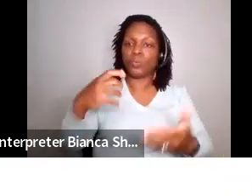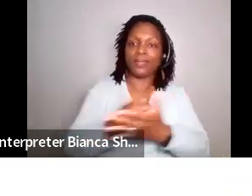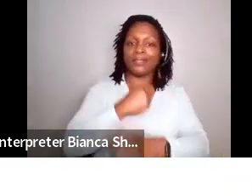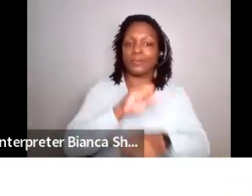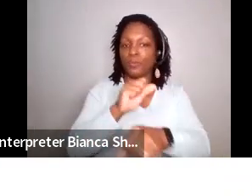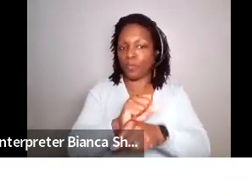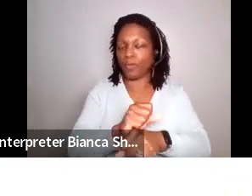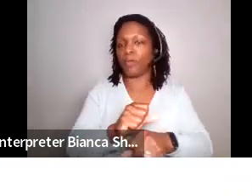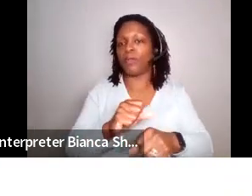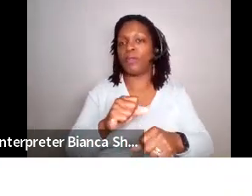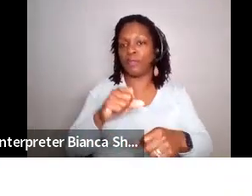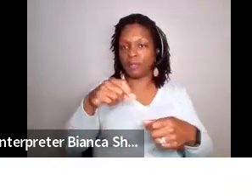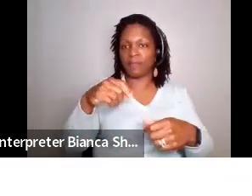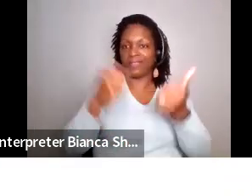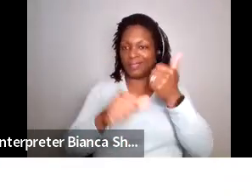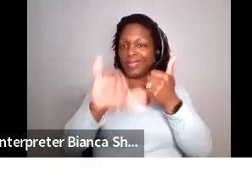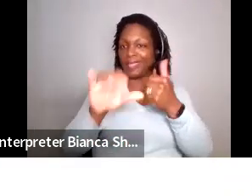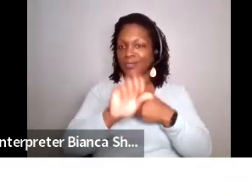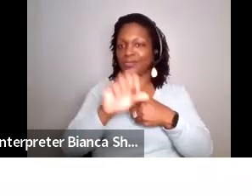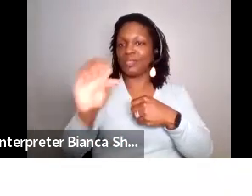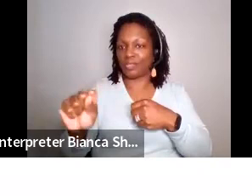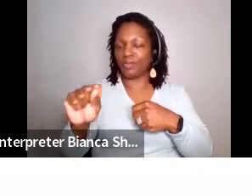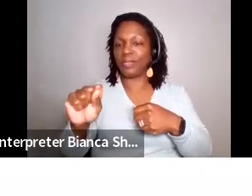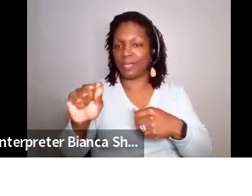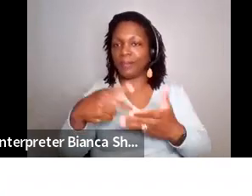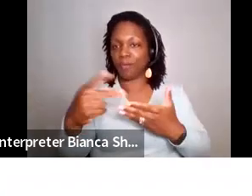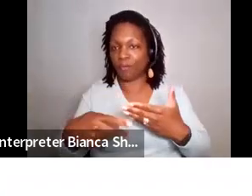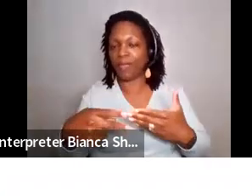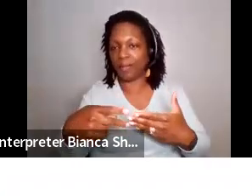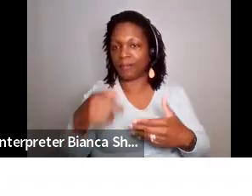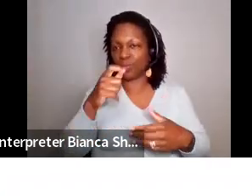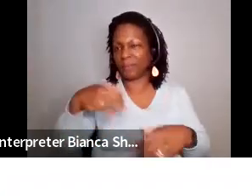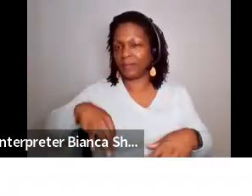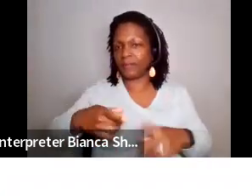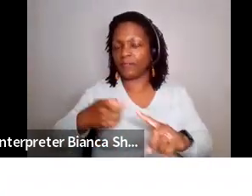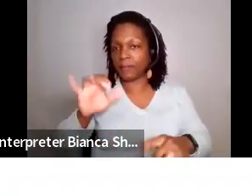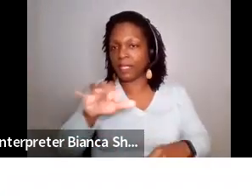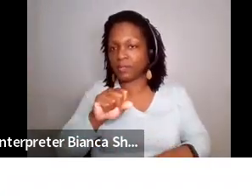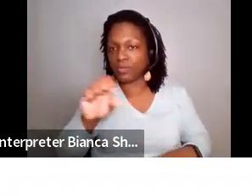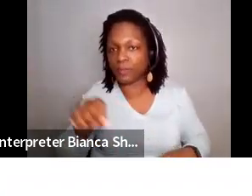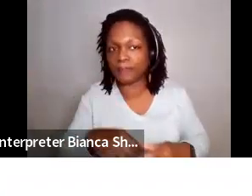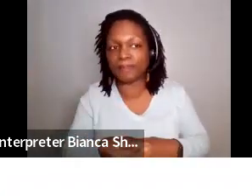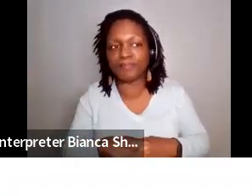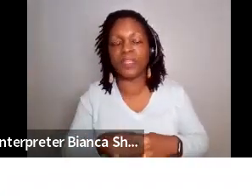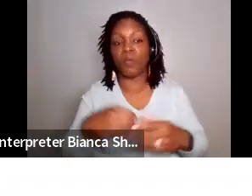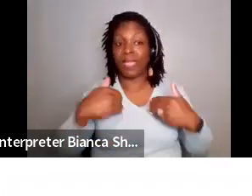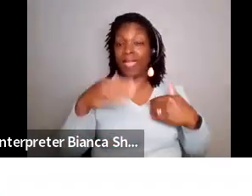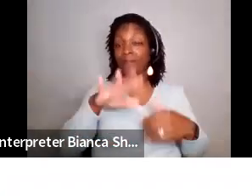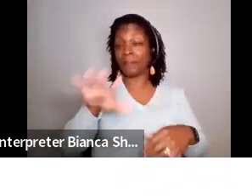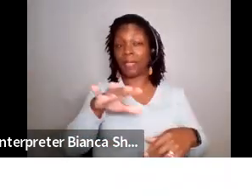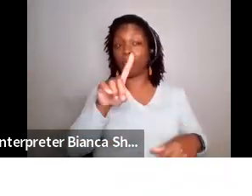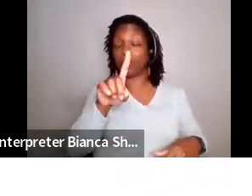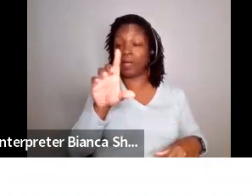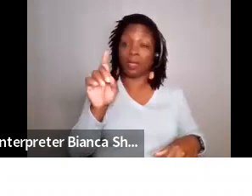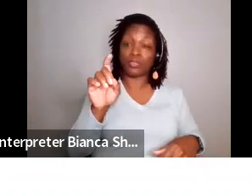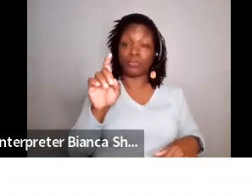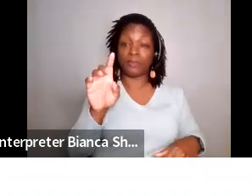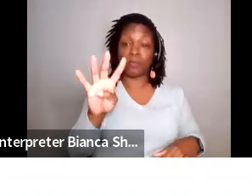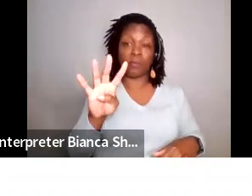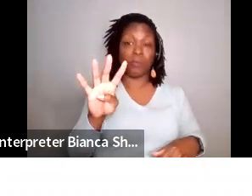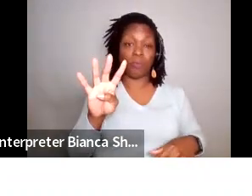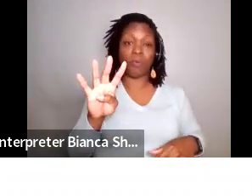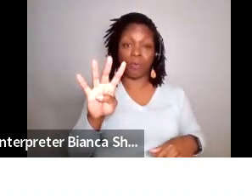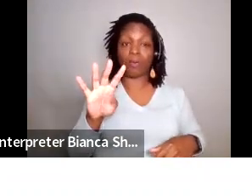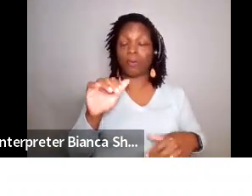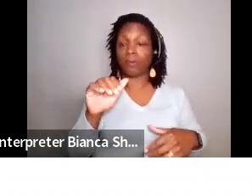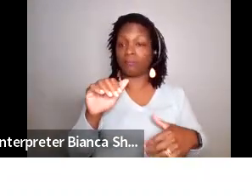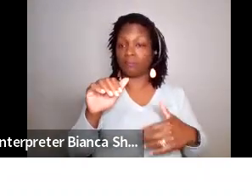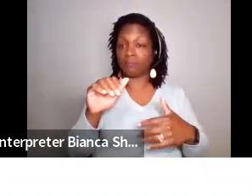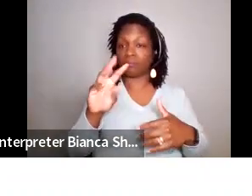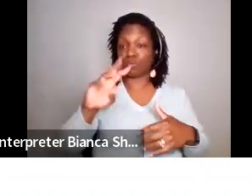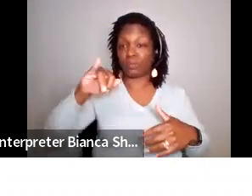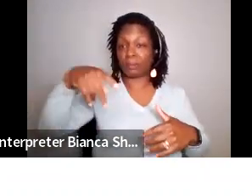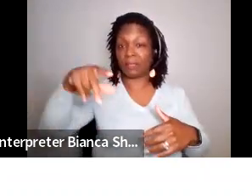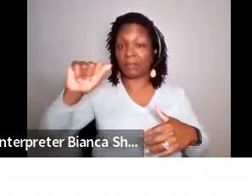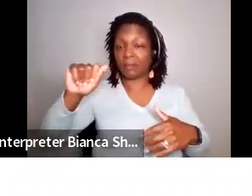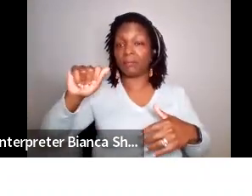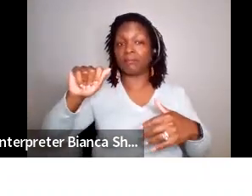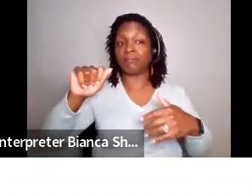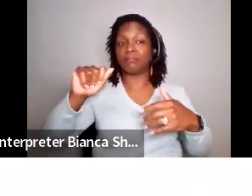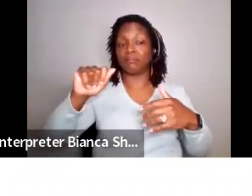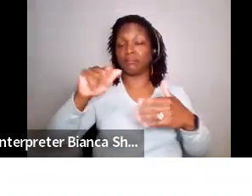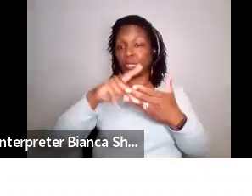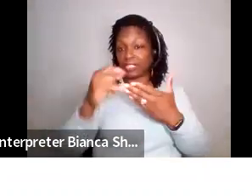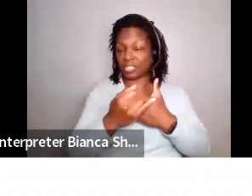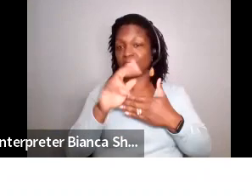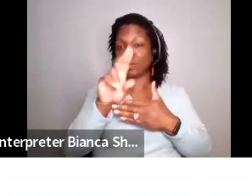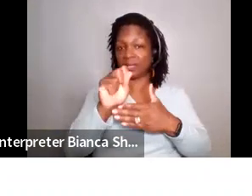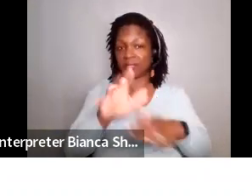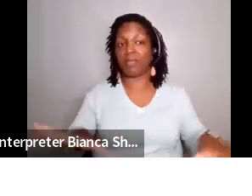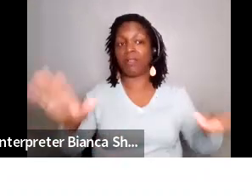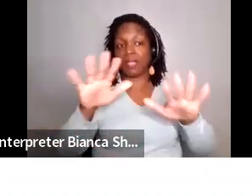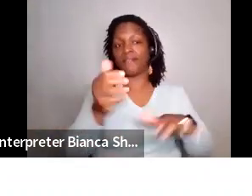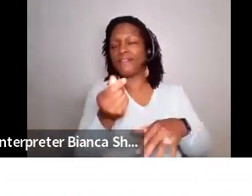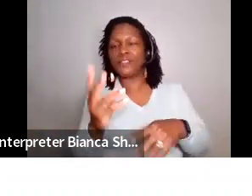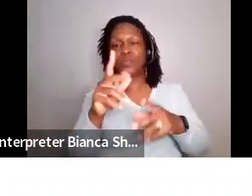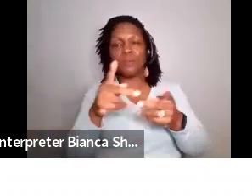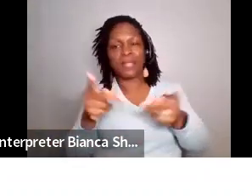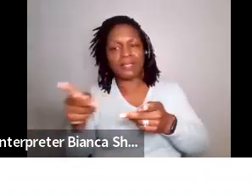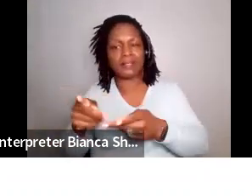Disability beneficiaries. There are a 104 projects nationwide. Some States, especially the larger ones, like Texas in California, have multiple projects.